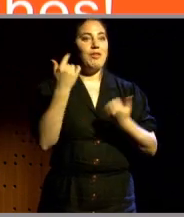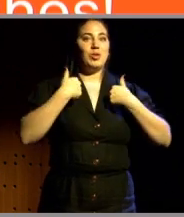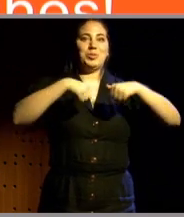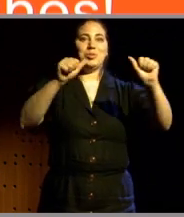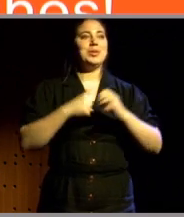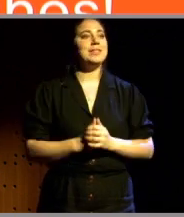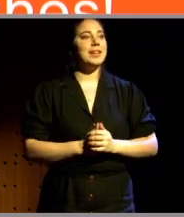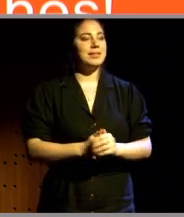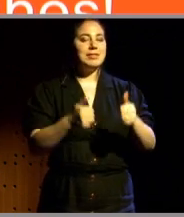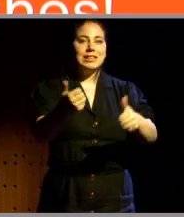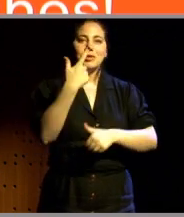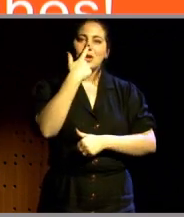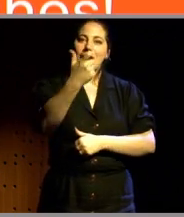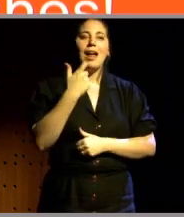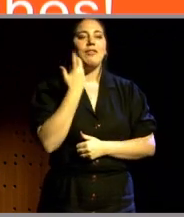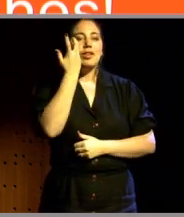the best in their future endeavours.